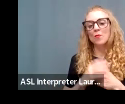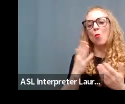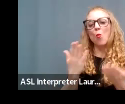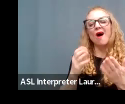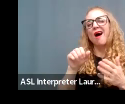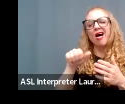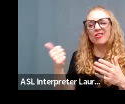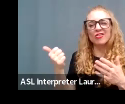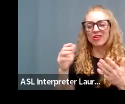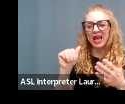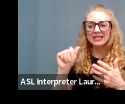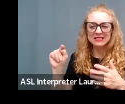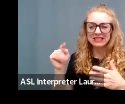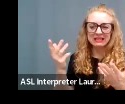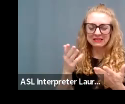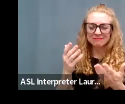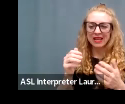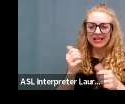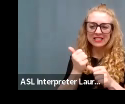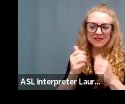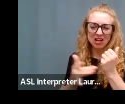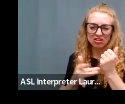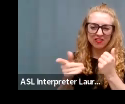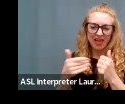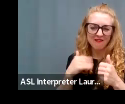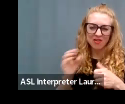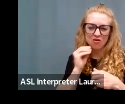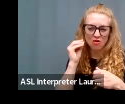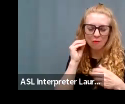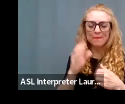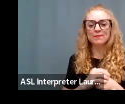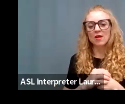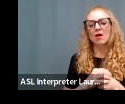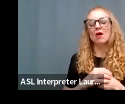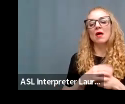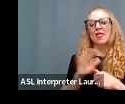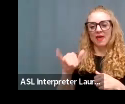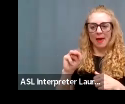they have in their place so again that one of these these Ms class of mine we recently voice